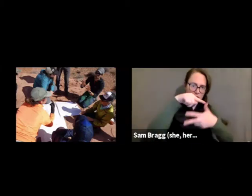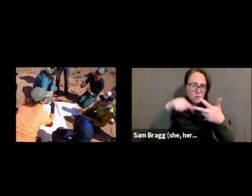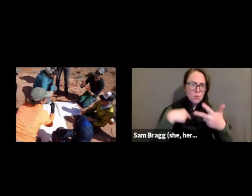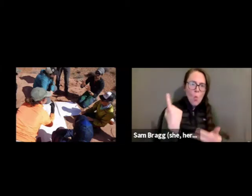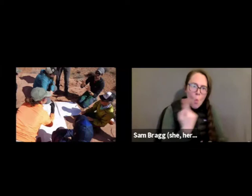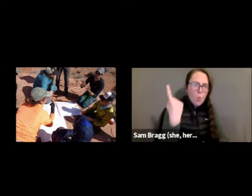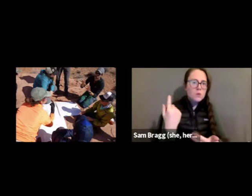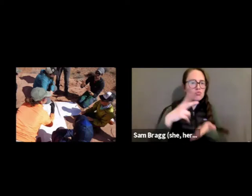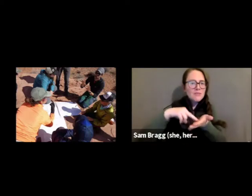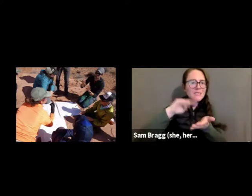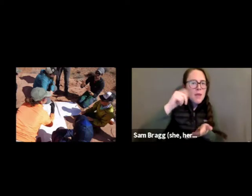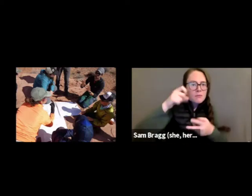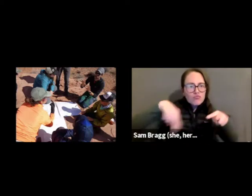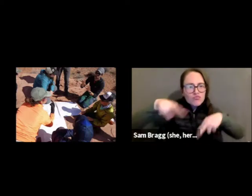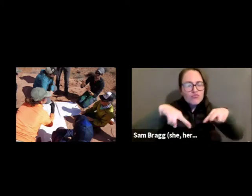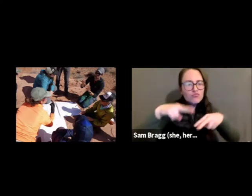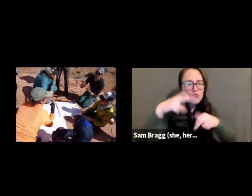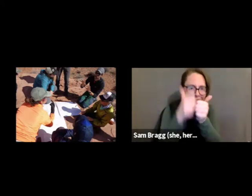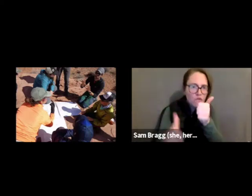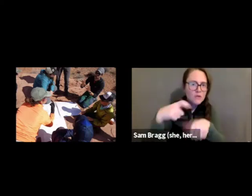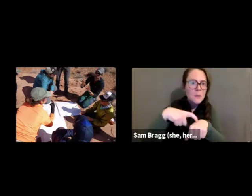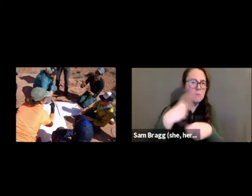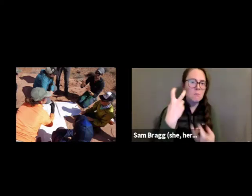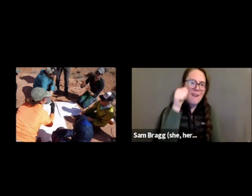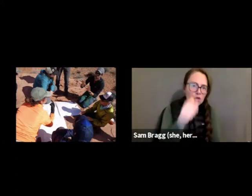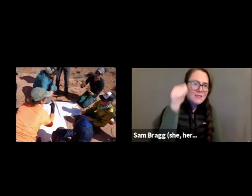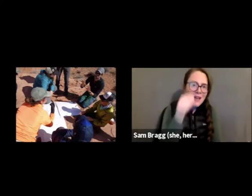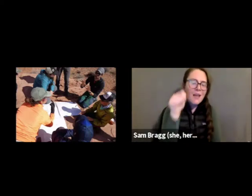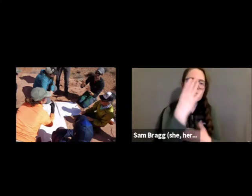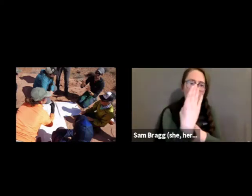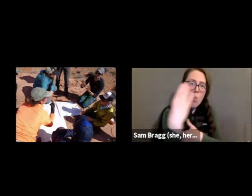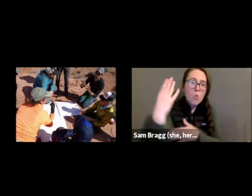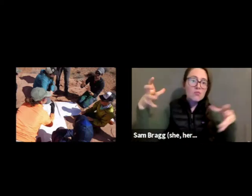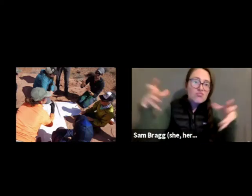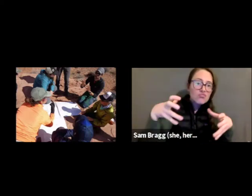and when I look back that was always my favorite part about all these treks because every day in